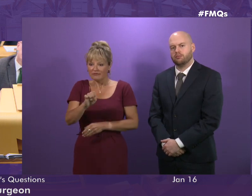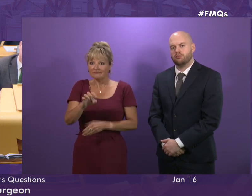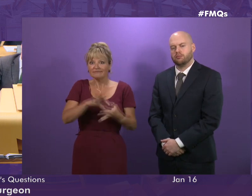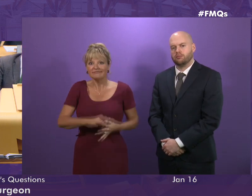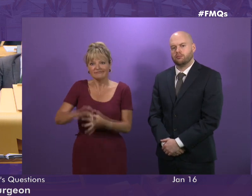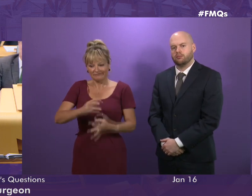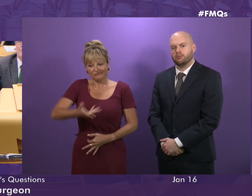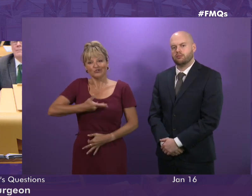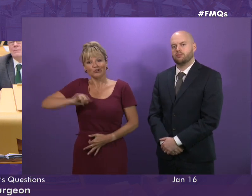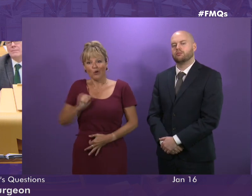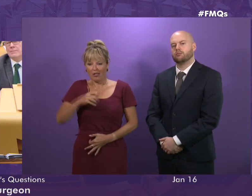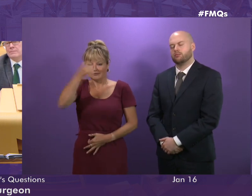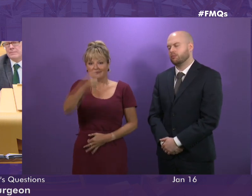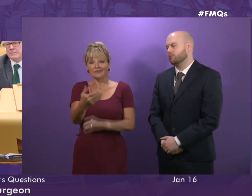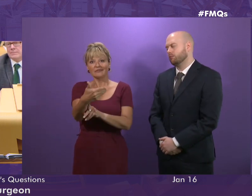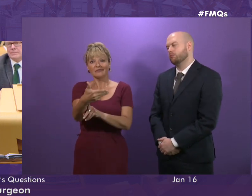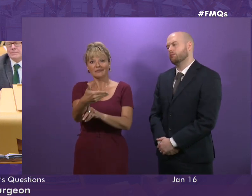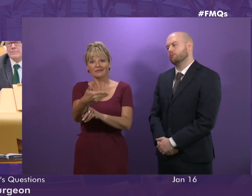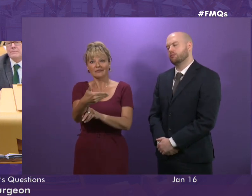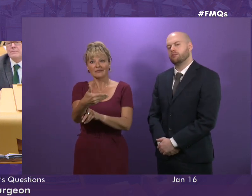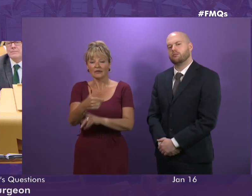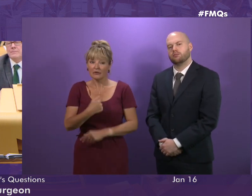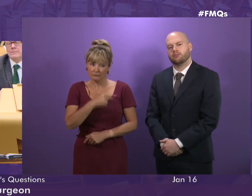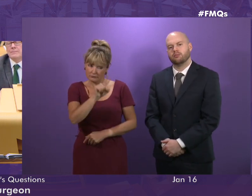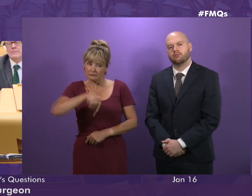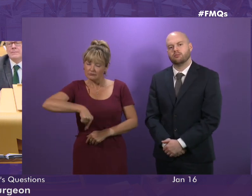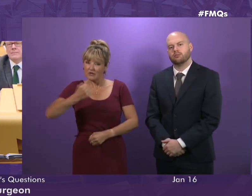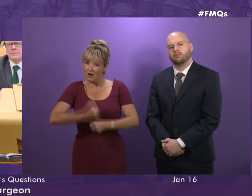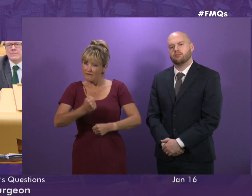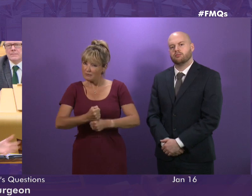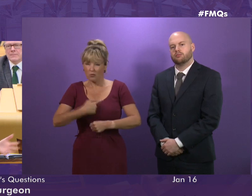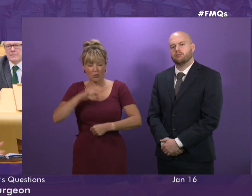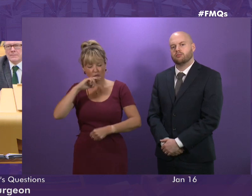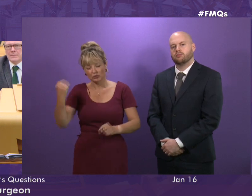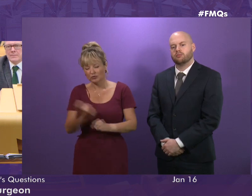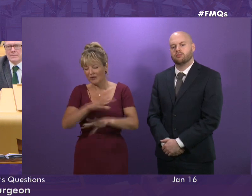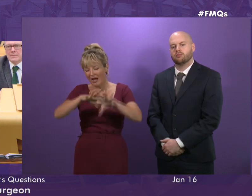use all the powers at our disposal to mitigate the impact of Brexit, as we have been doing,